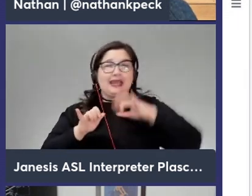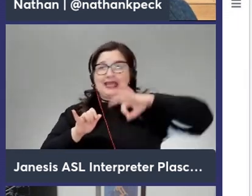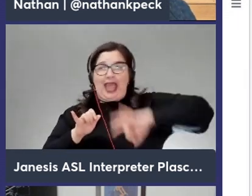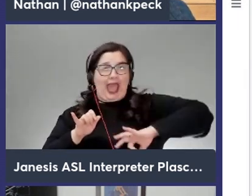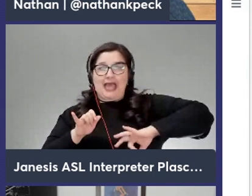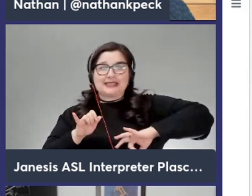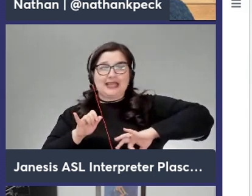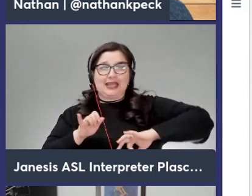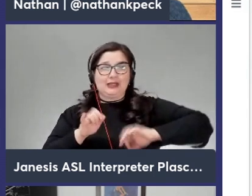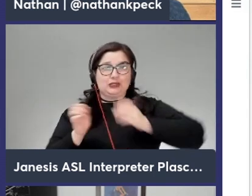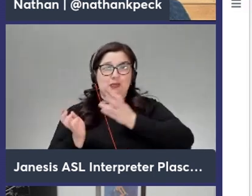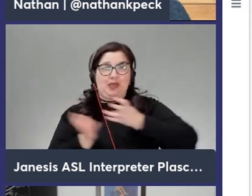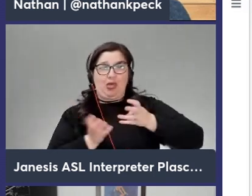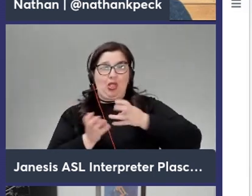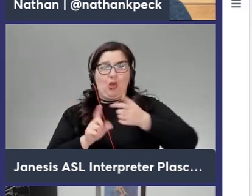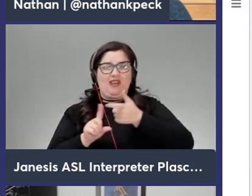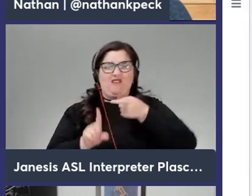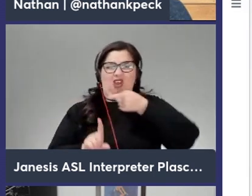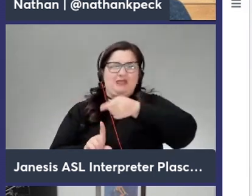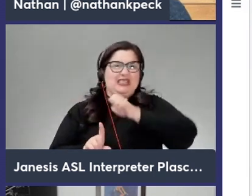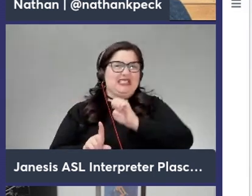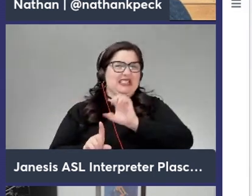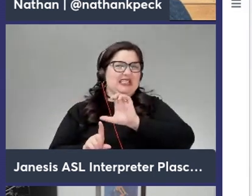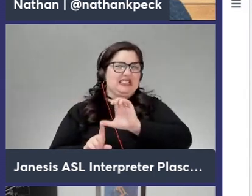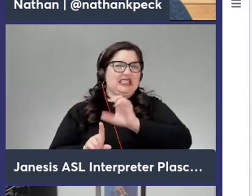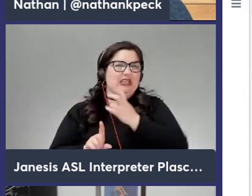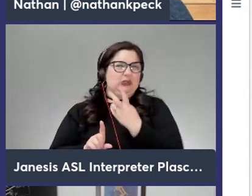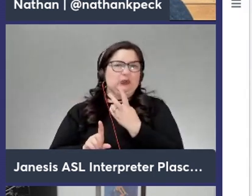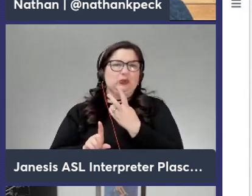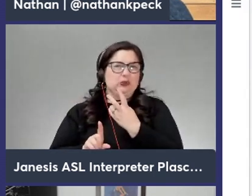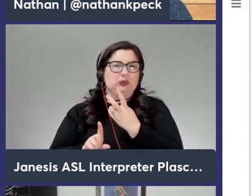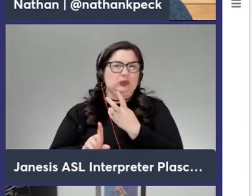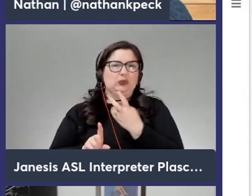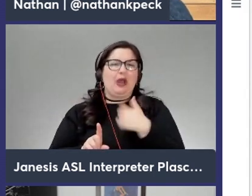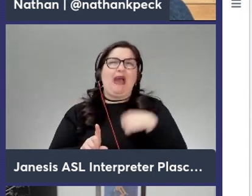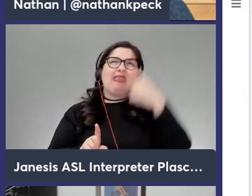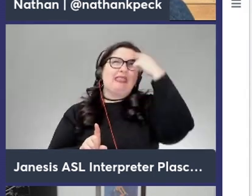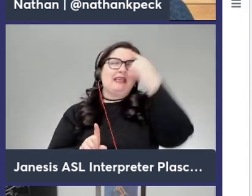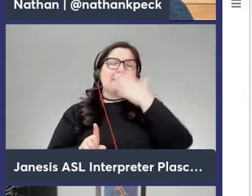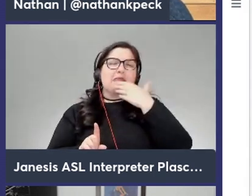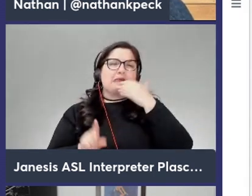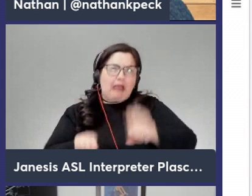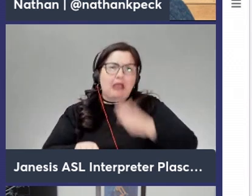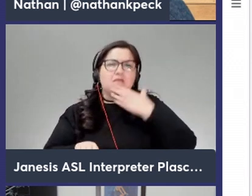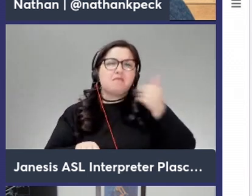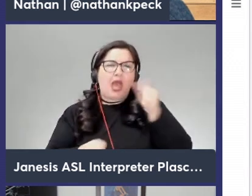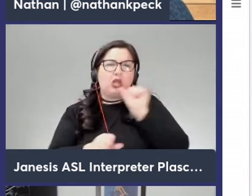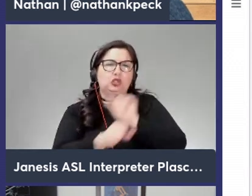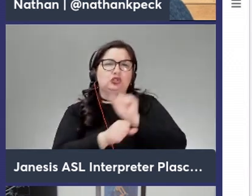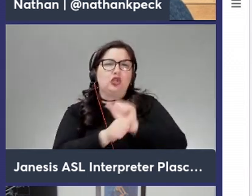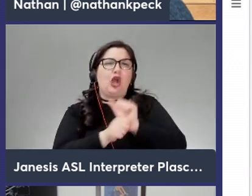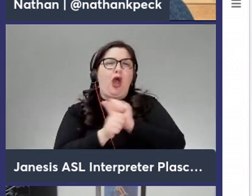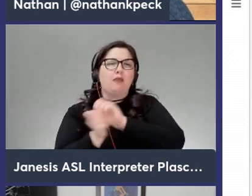It's kind of unnecessary load that we can do a better job of loading that information off of S3.